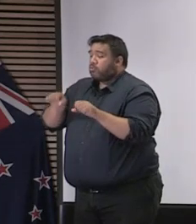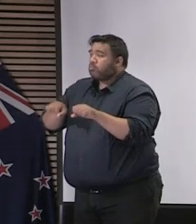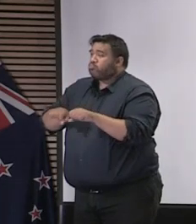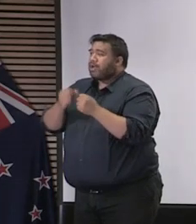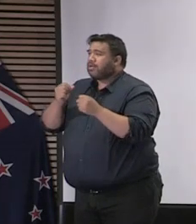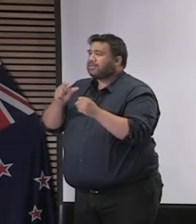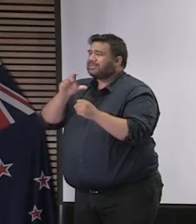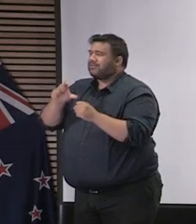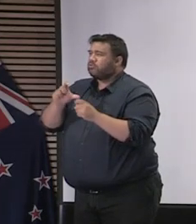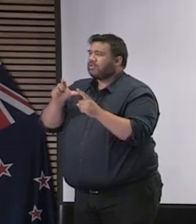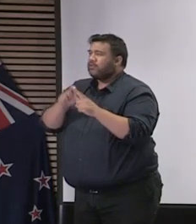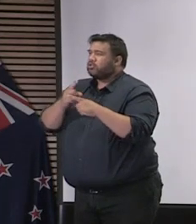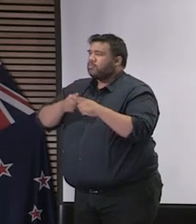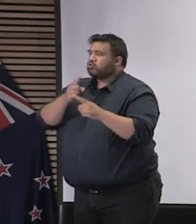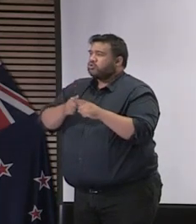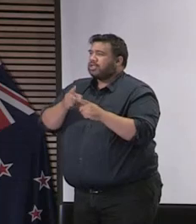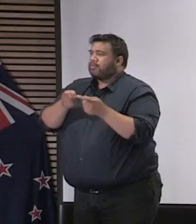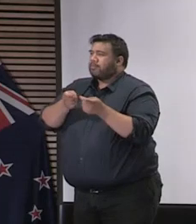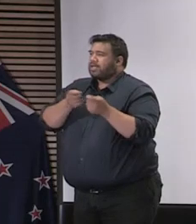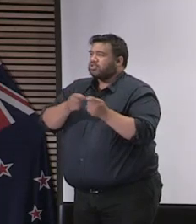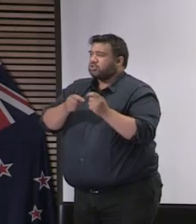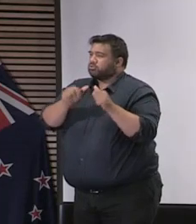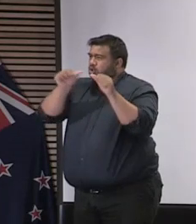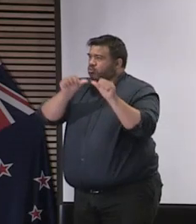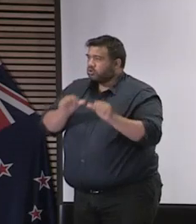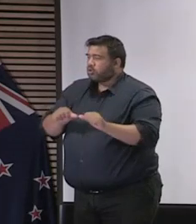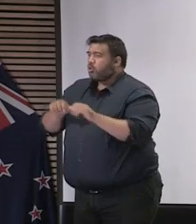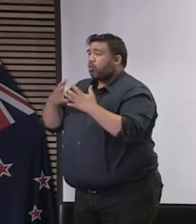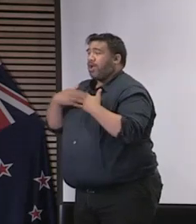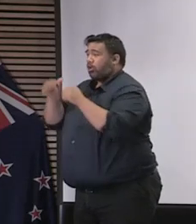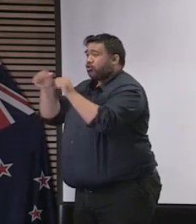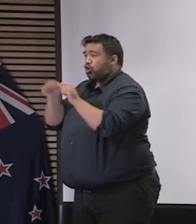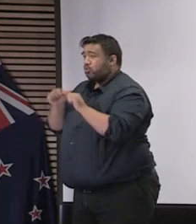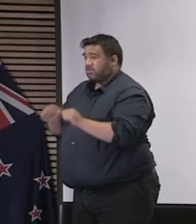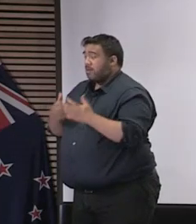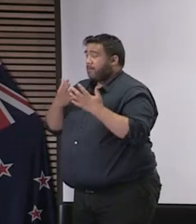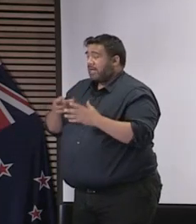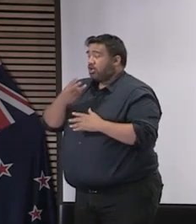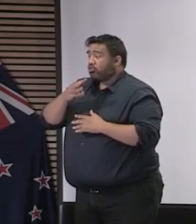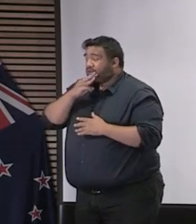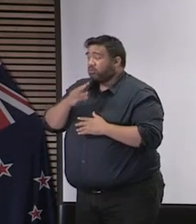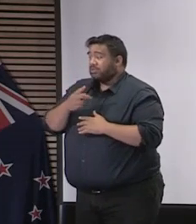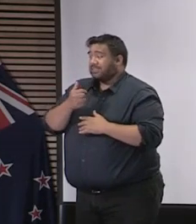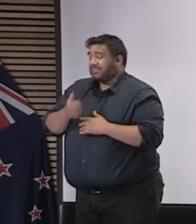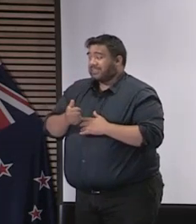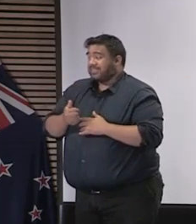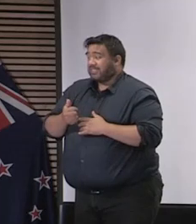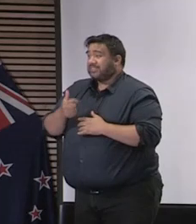recorded a total of 367 breaches of the Civil Defence